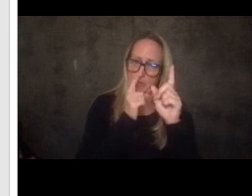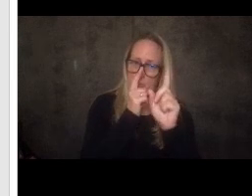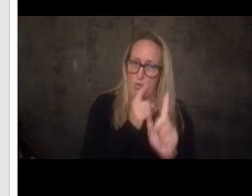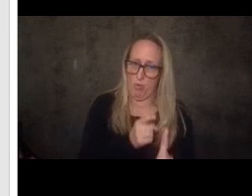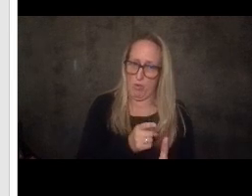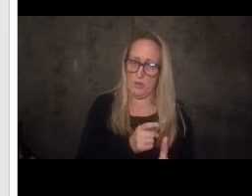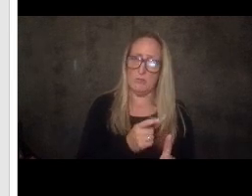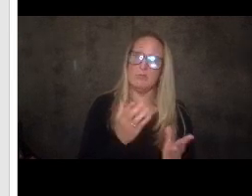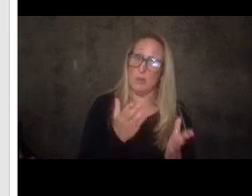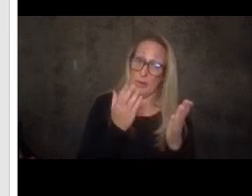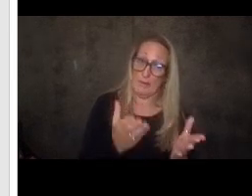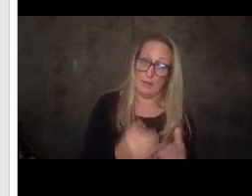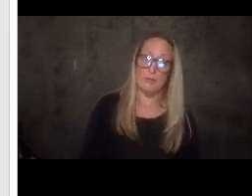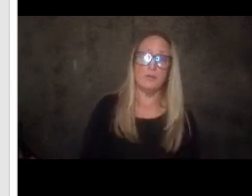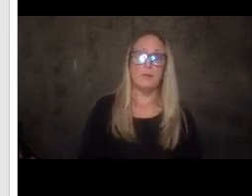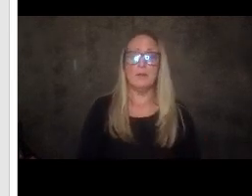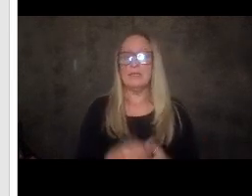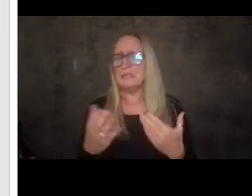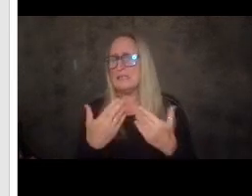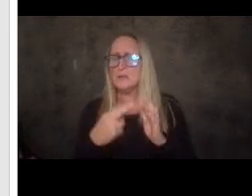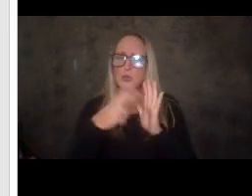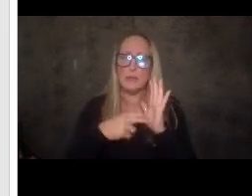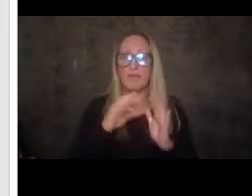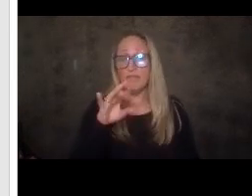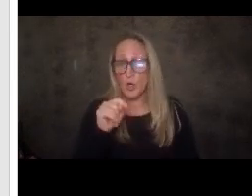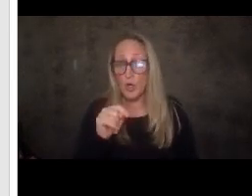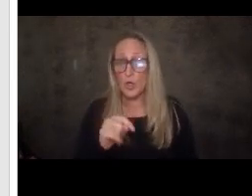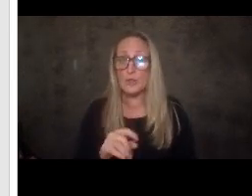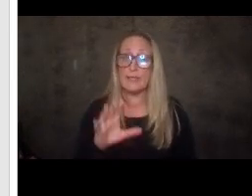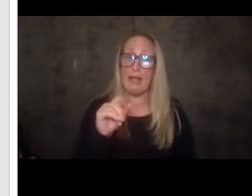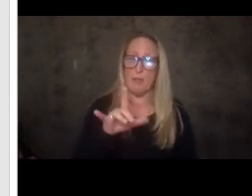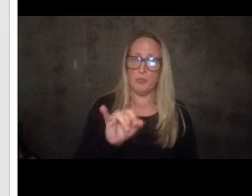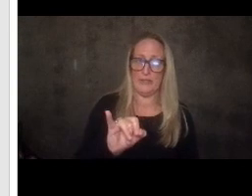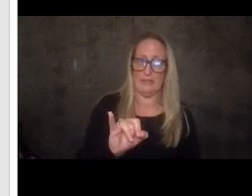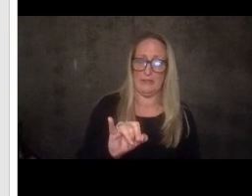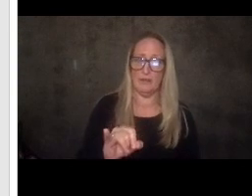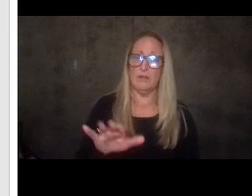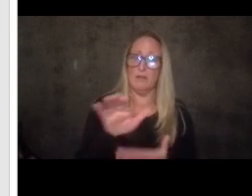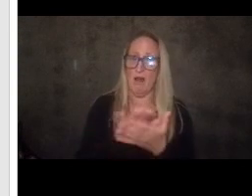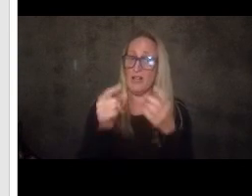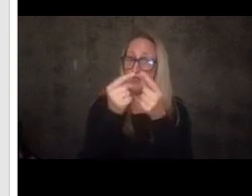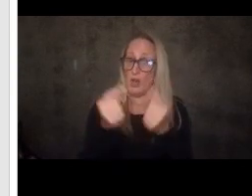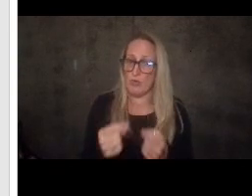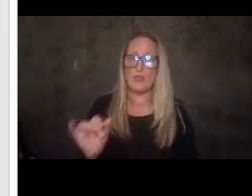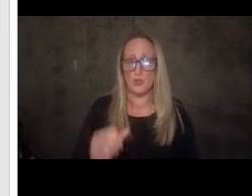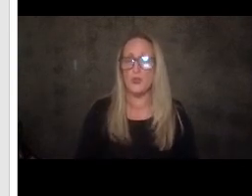points here like it recommended. We have easy, readable fonts Calibri. We have nice contrast as well. K.